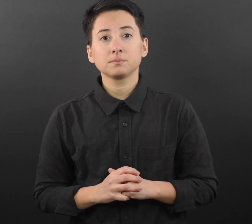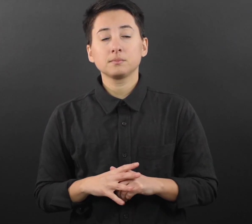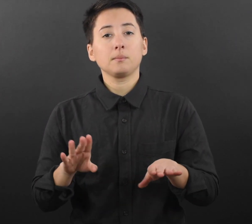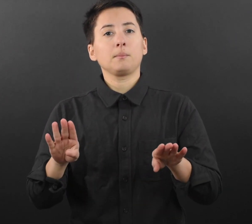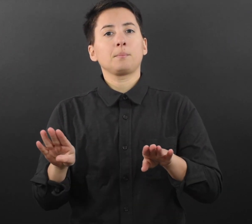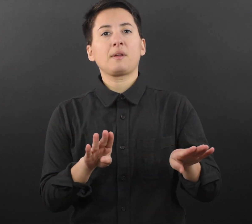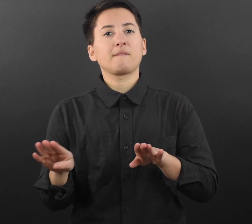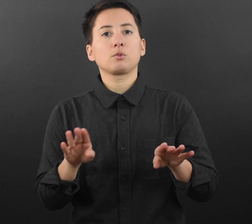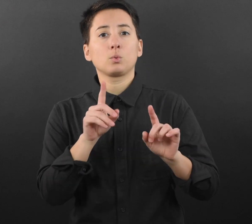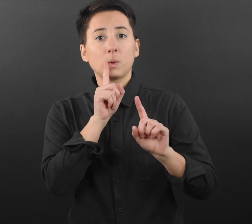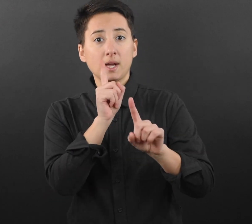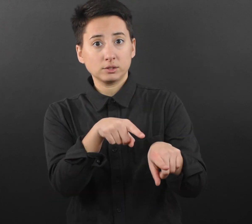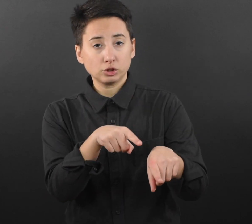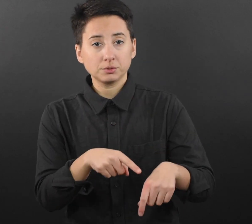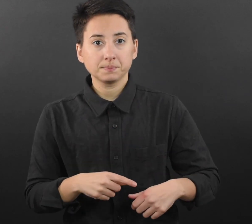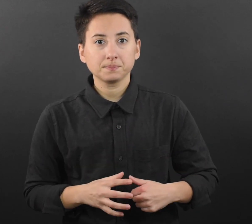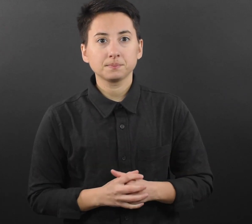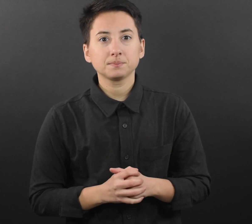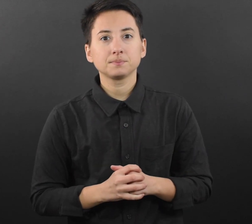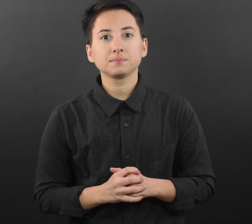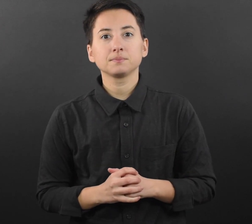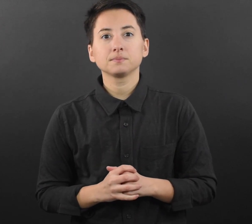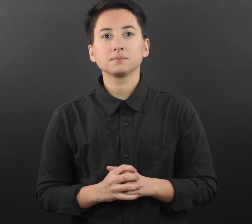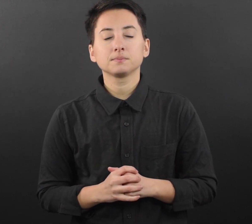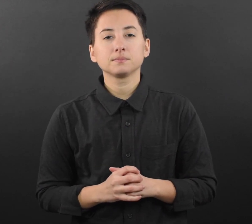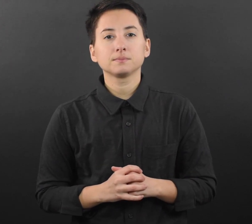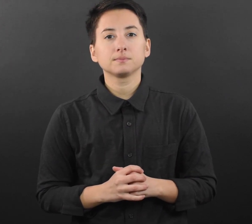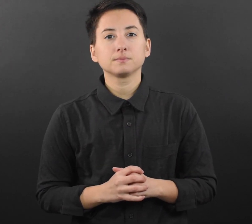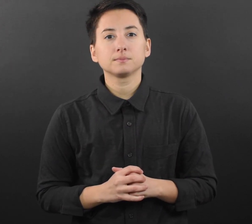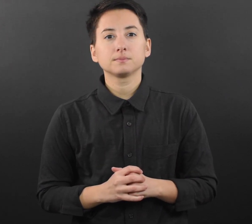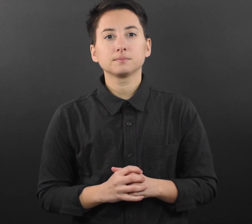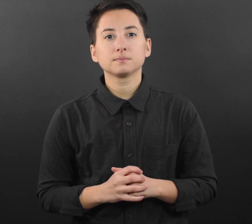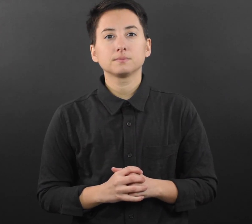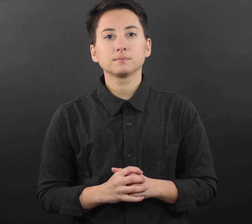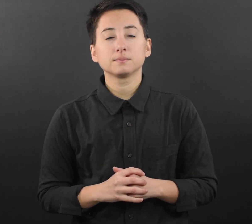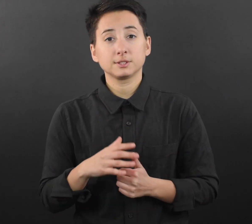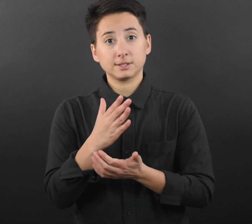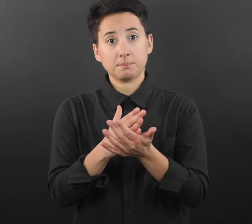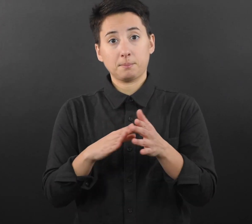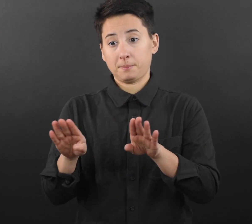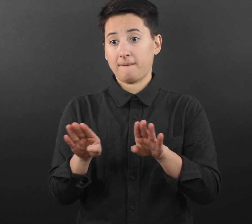Behavioral reactions  Some behaviors that start because of